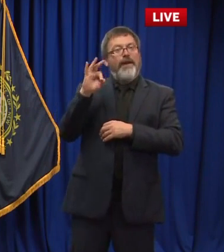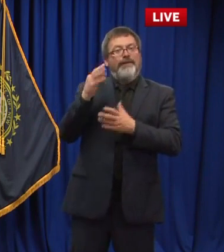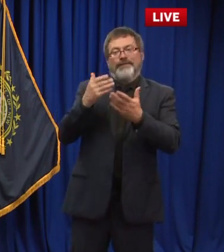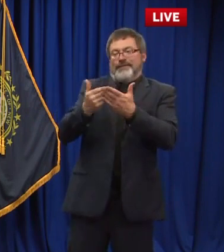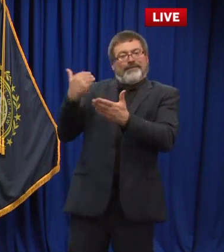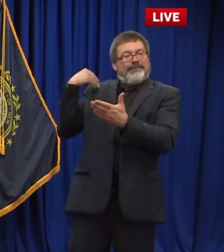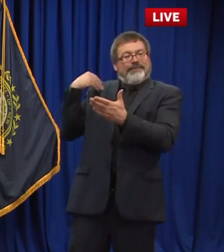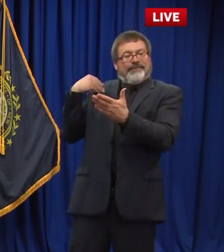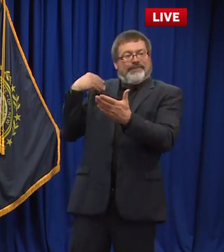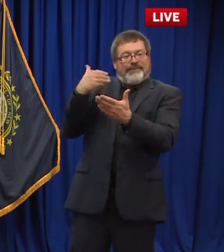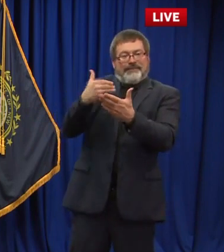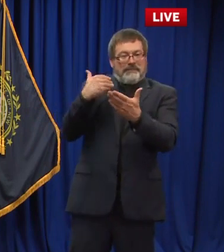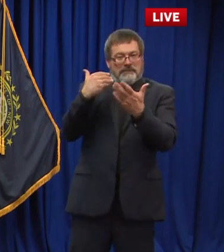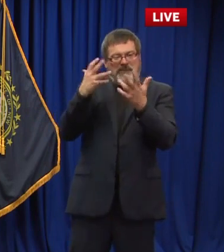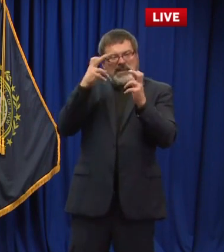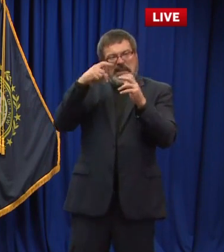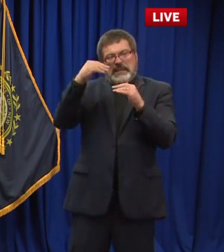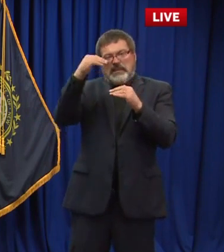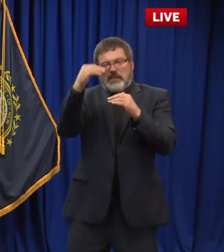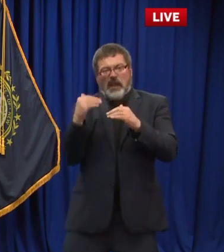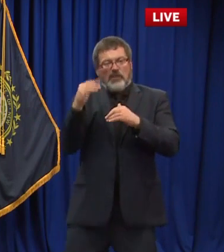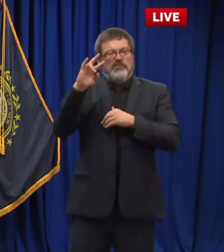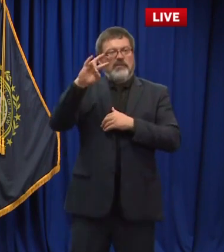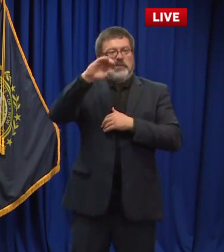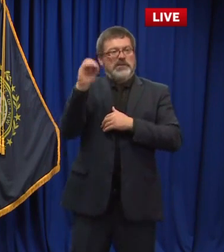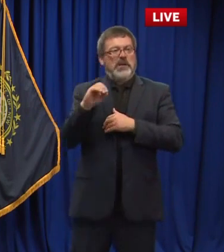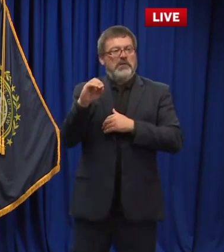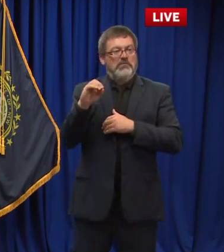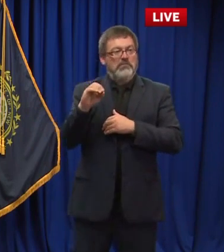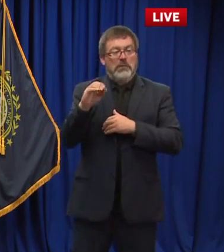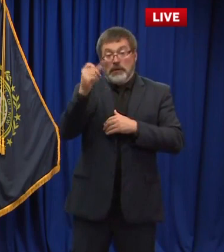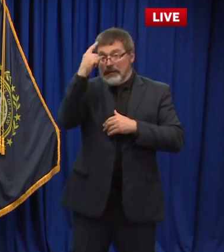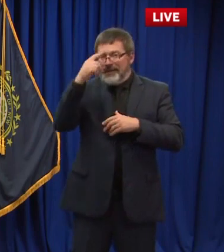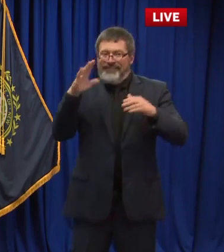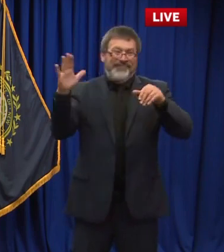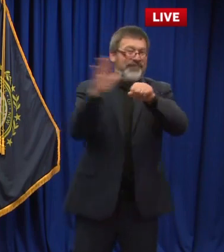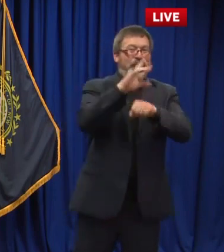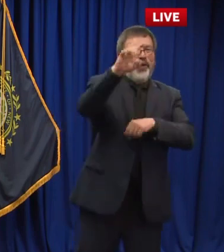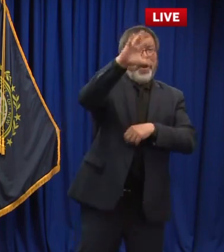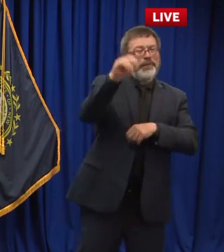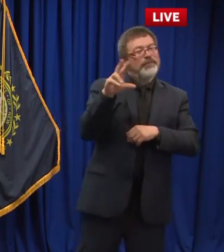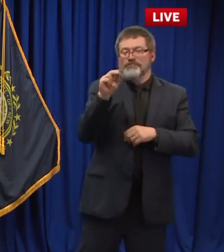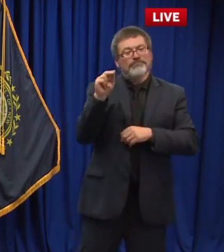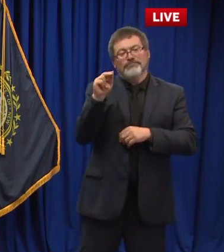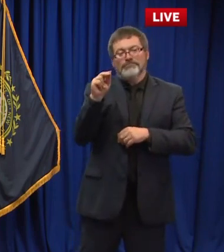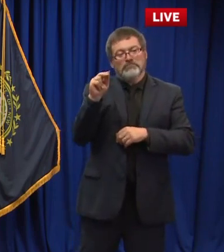RIGHT NOW HOSPITALS HAVE ALMOST 93% OF THEIR EMPLOYMENT THEY HAD PRIOR TO THE COVID EPIDEMIC.